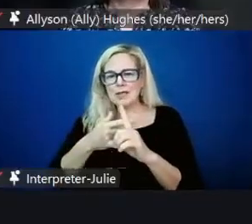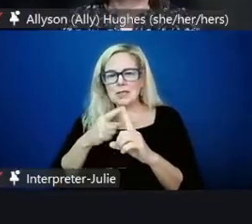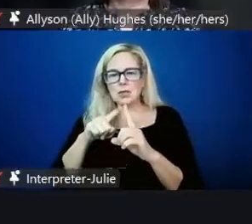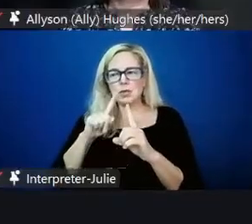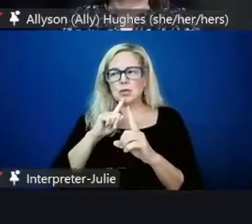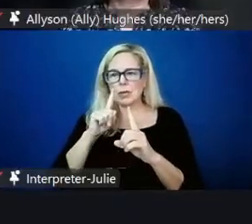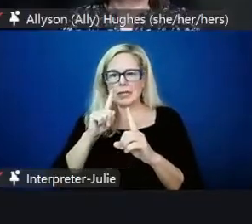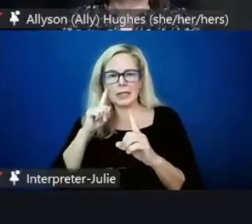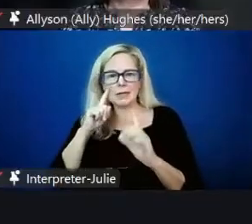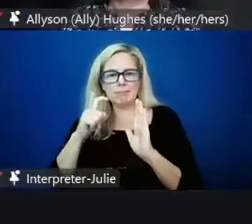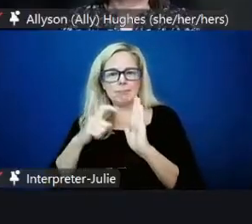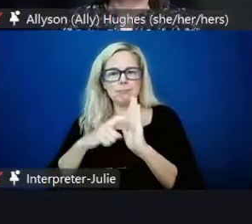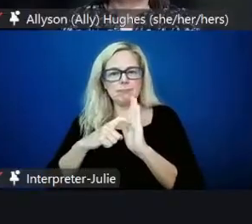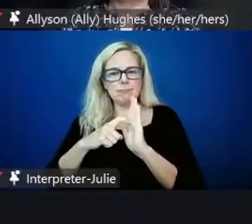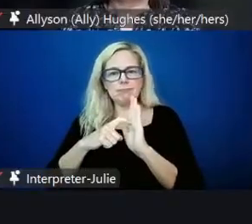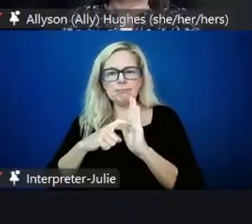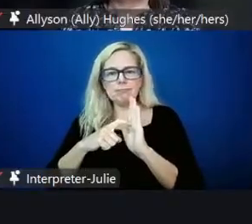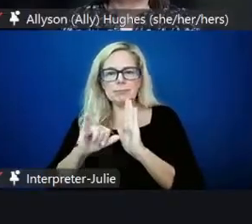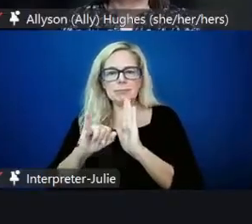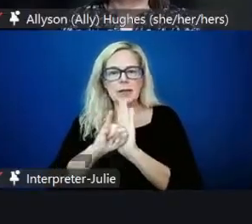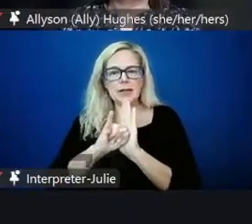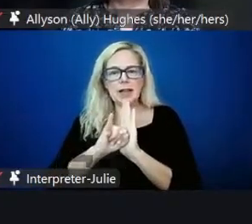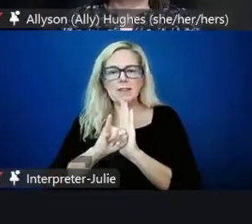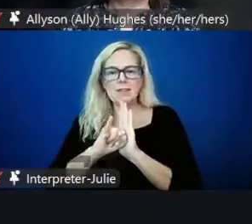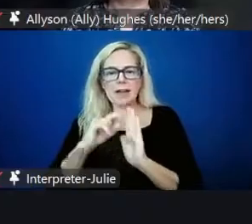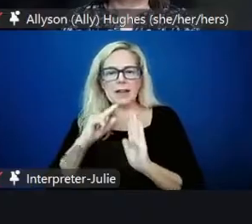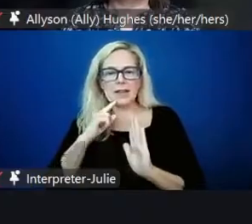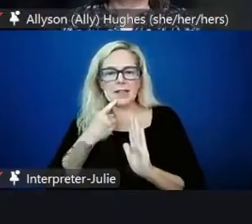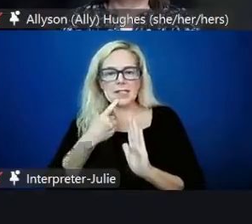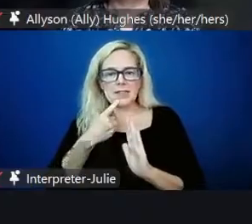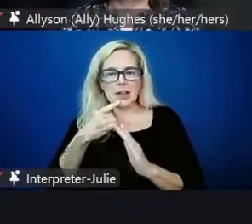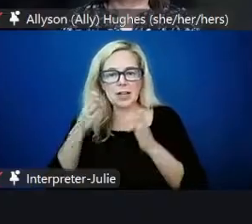severity of diabetes after beginning hormone therapy.